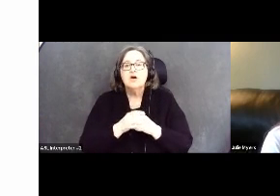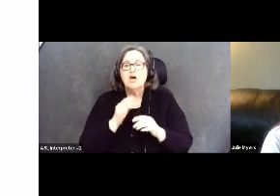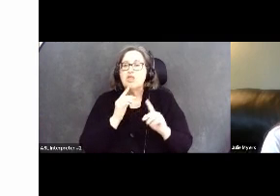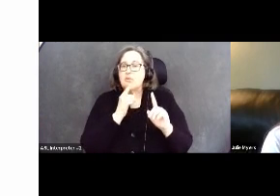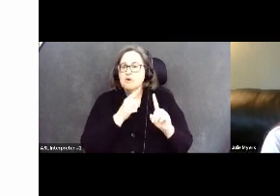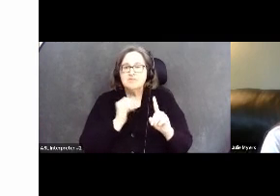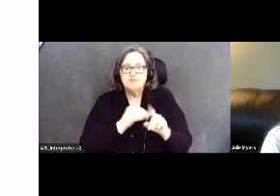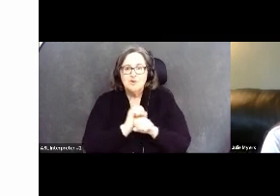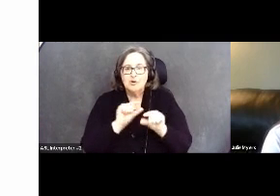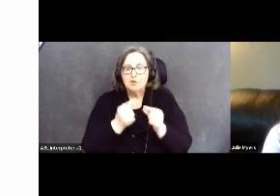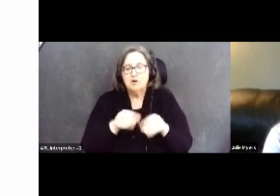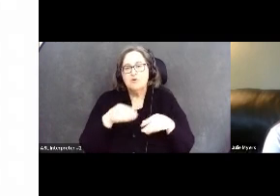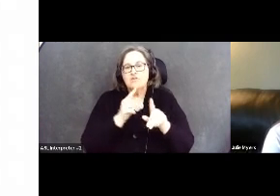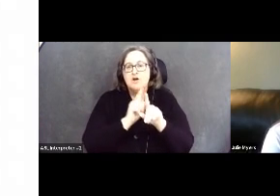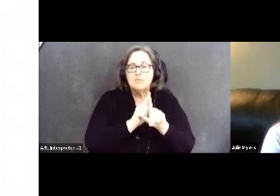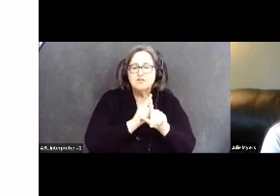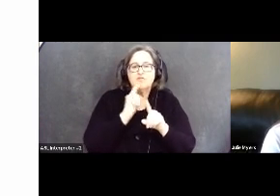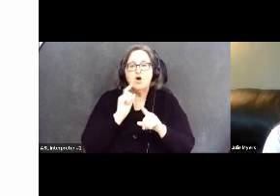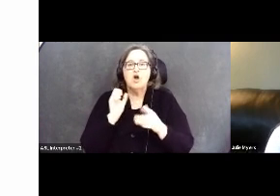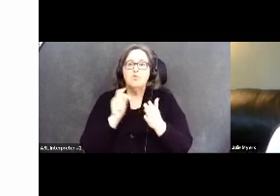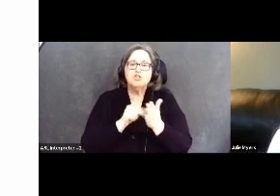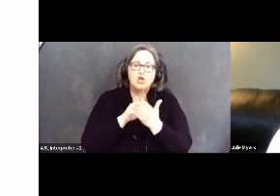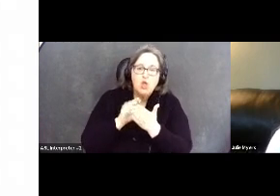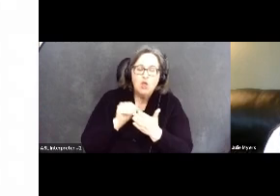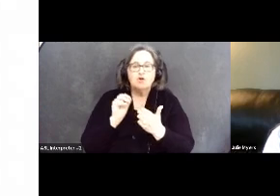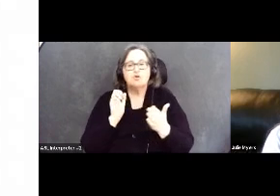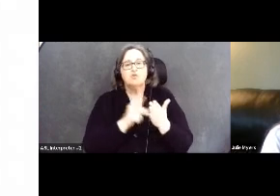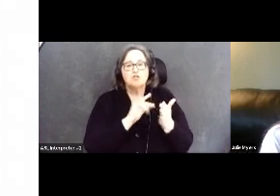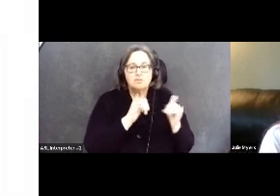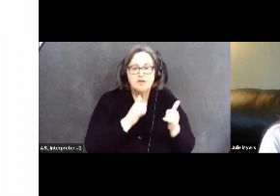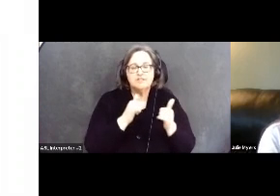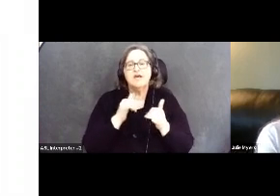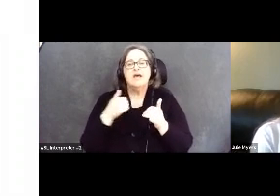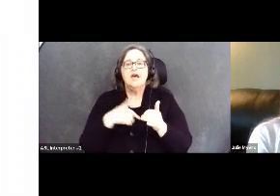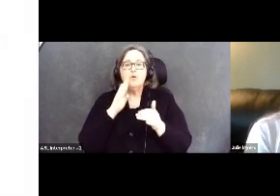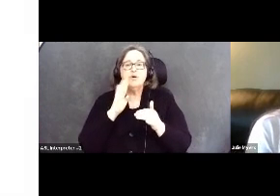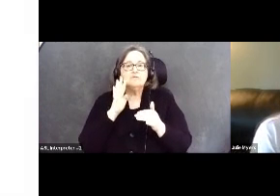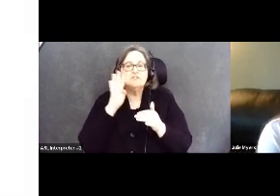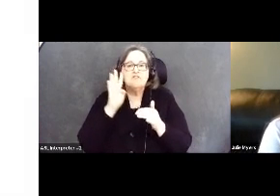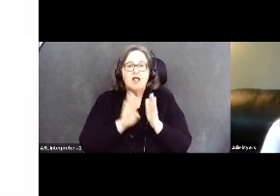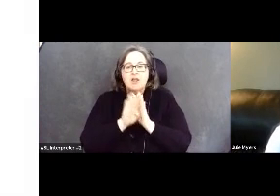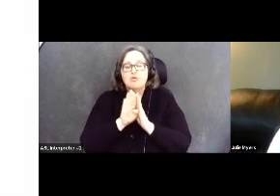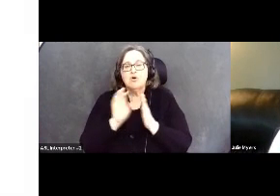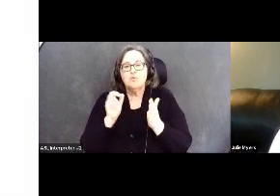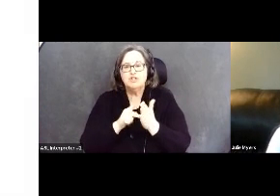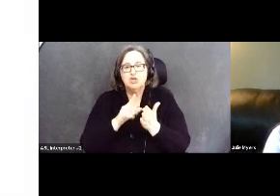in return to learn, return to play, and develop return to learn products. The big products that